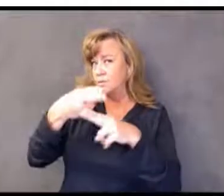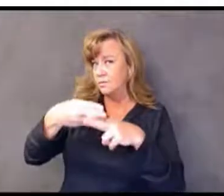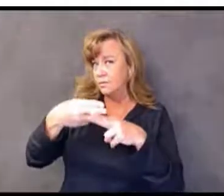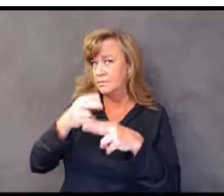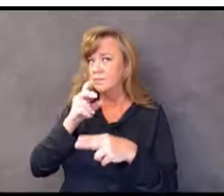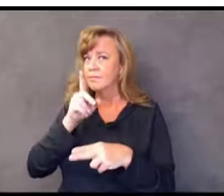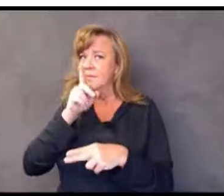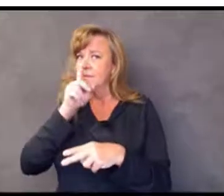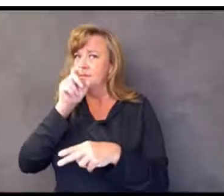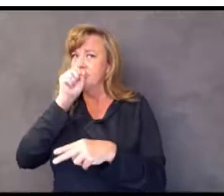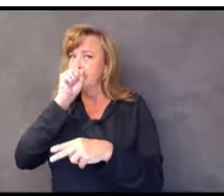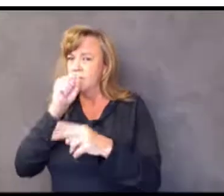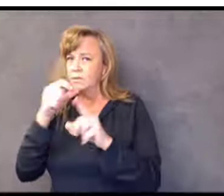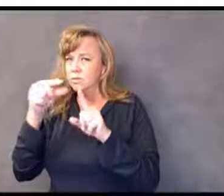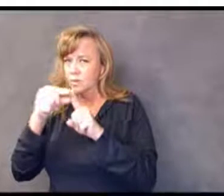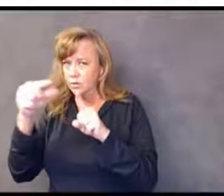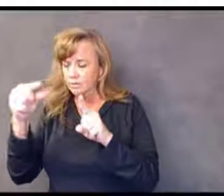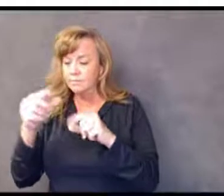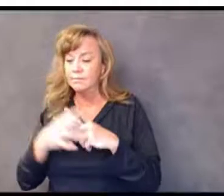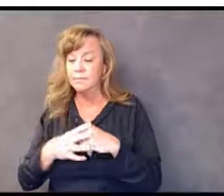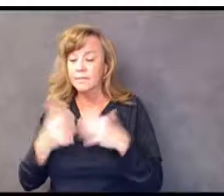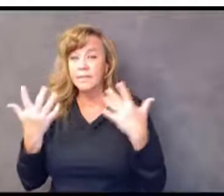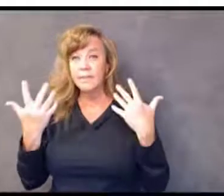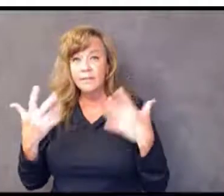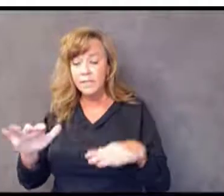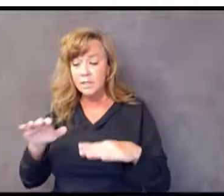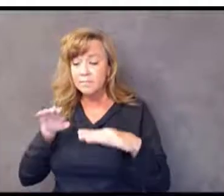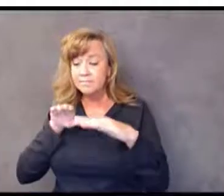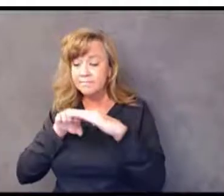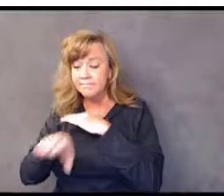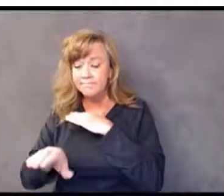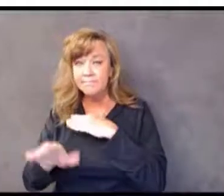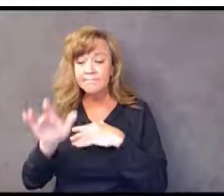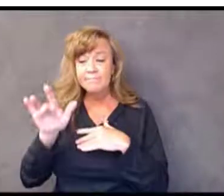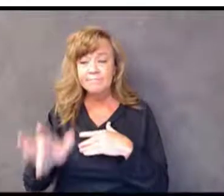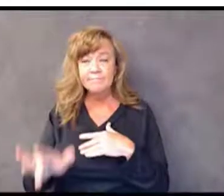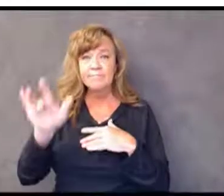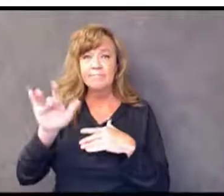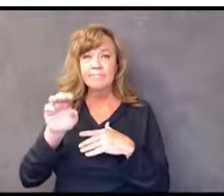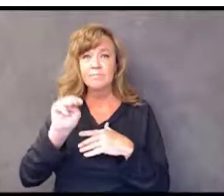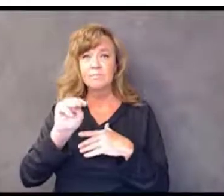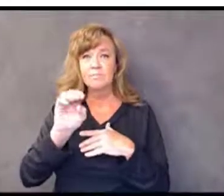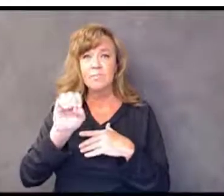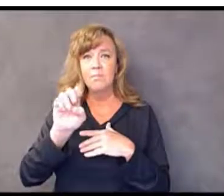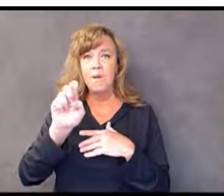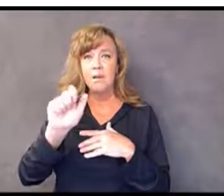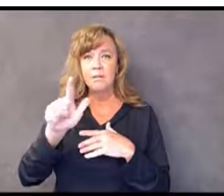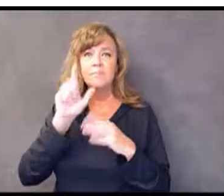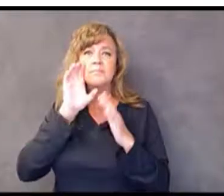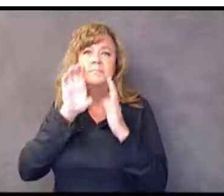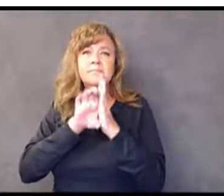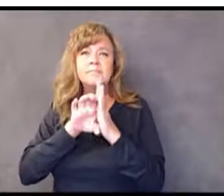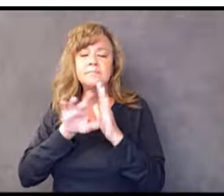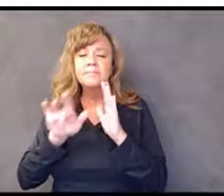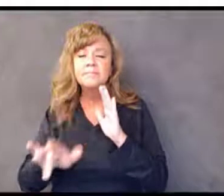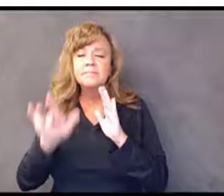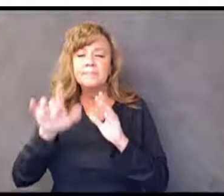Once logged in, the student can click on the modeling icon and choose ISIP Early Reading Modeling.